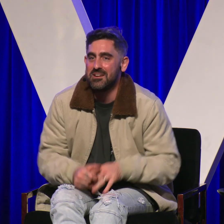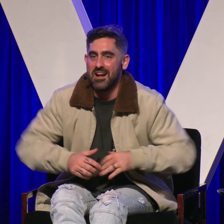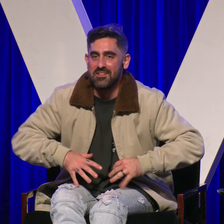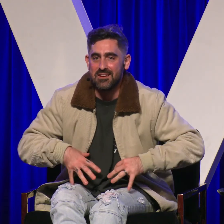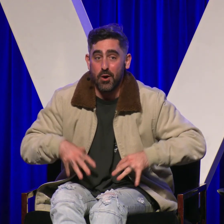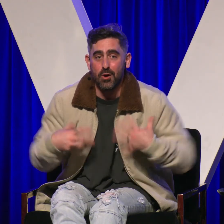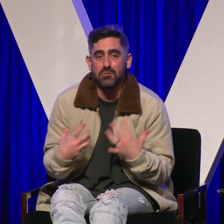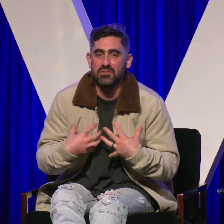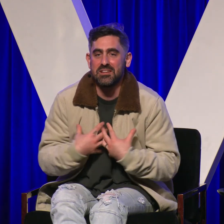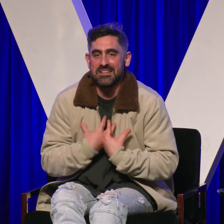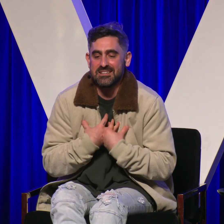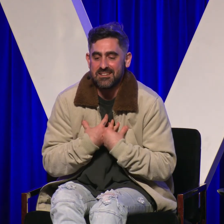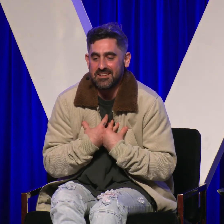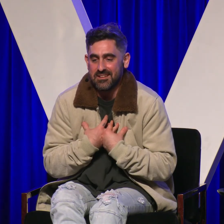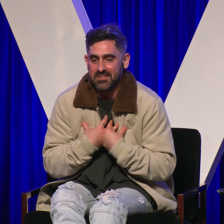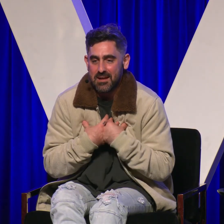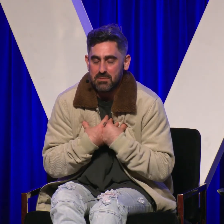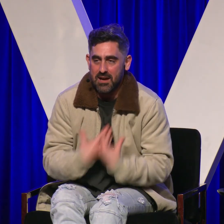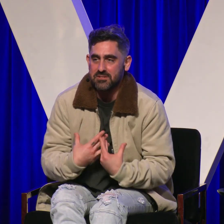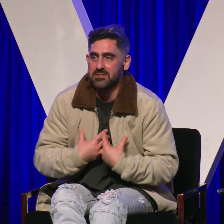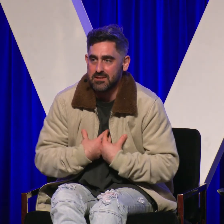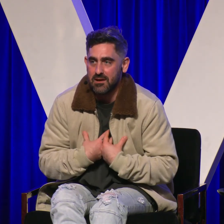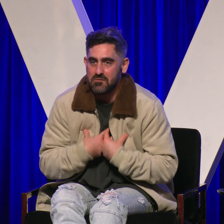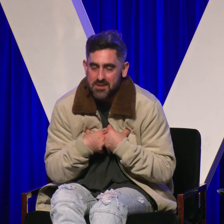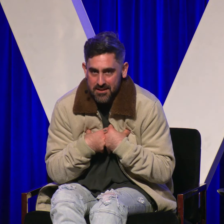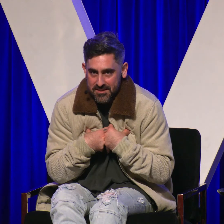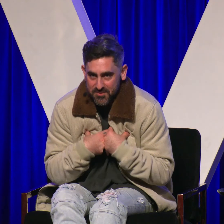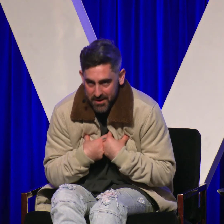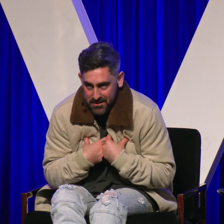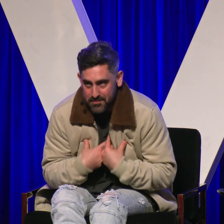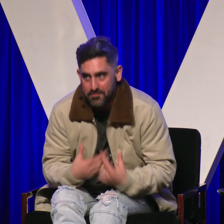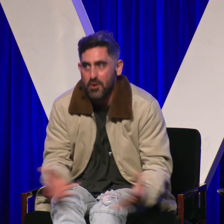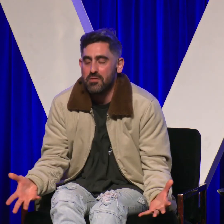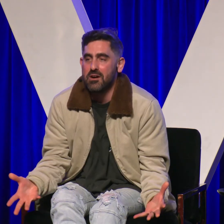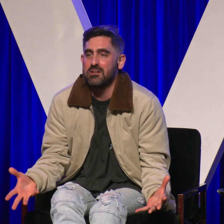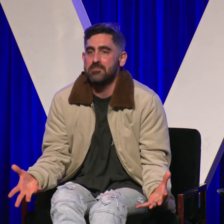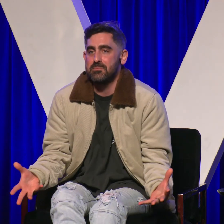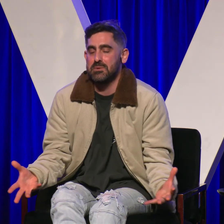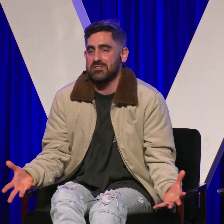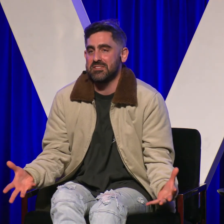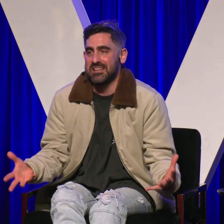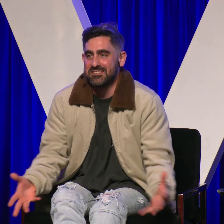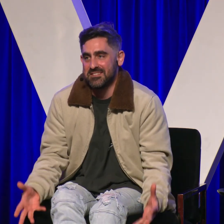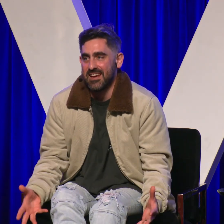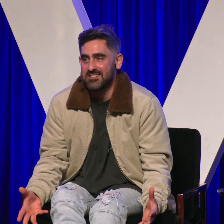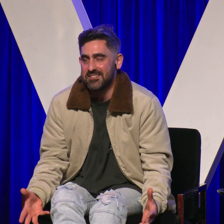and then hopefully letting that passion and love spread further because it is contagious.